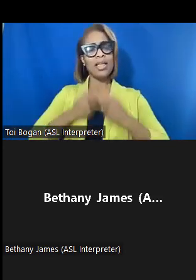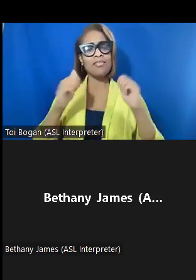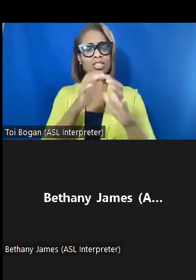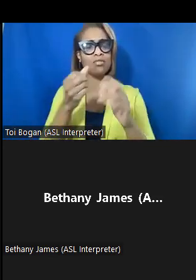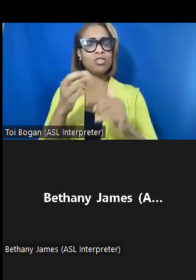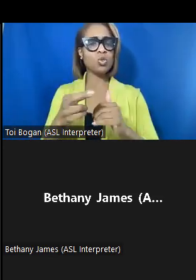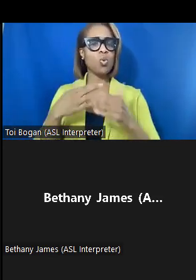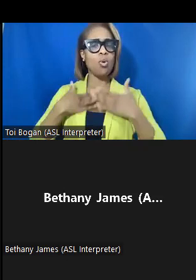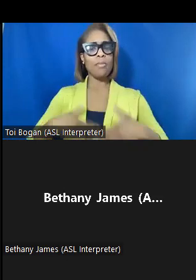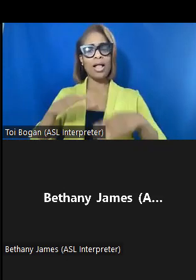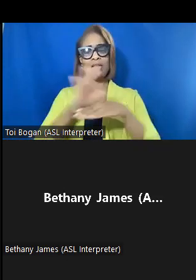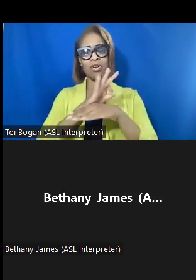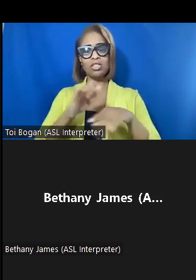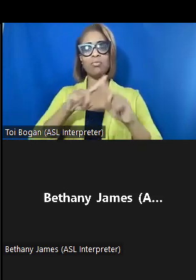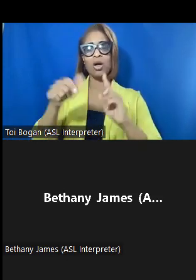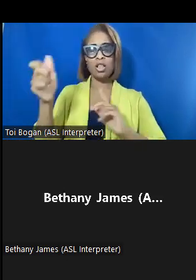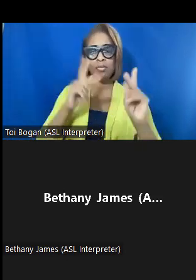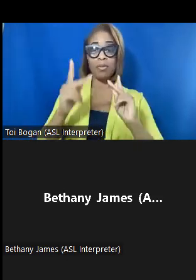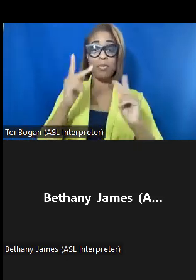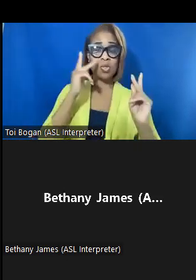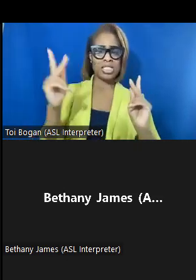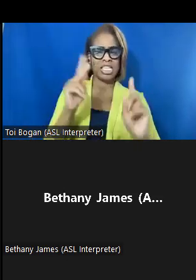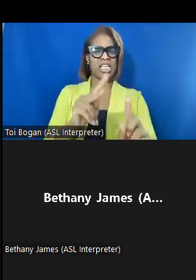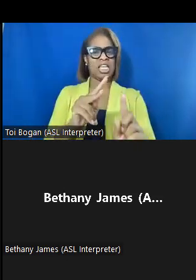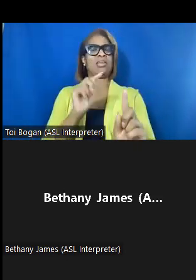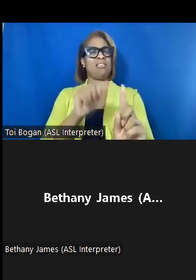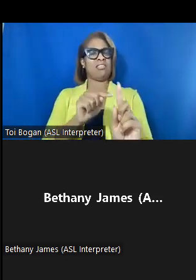functions, but other people see that or know of that and perceive you as such.